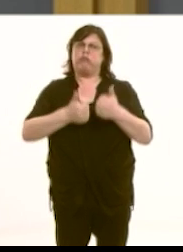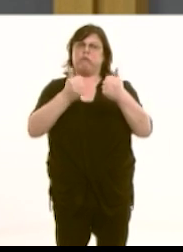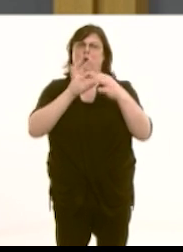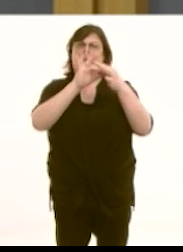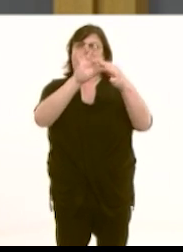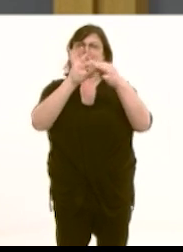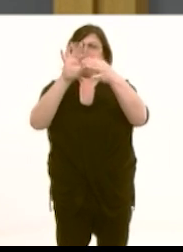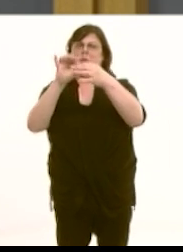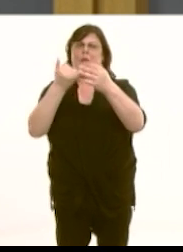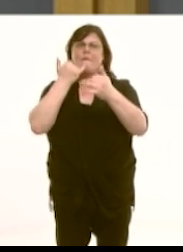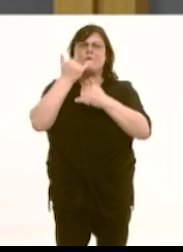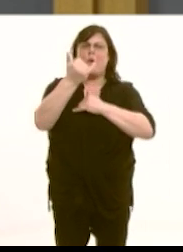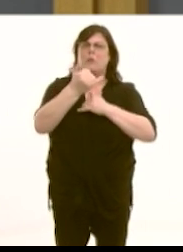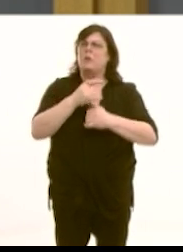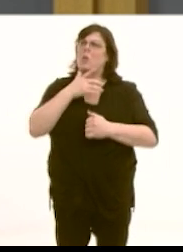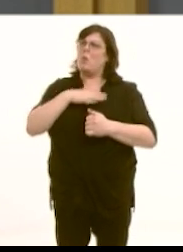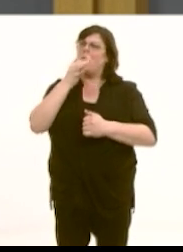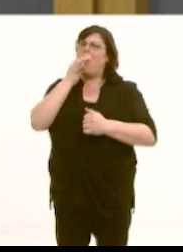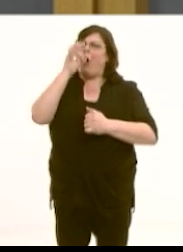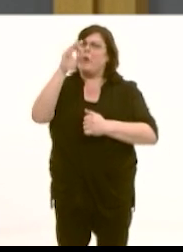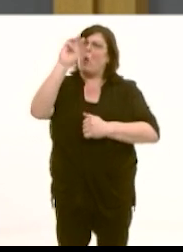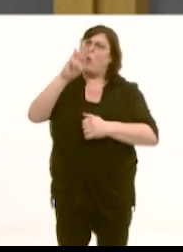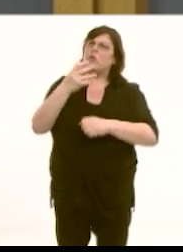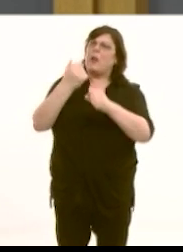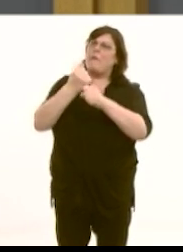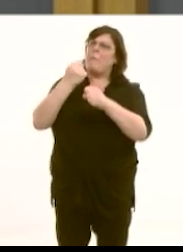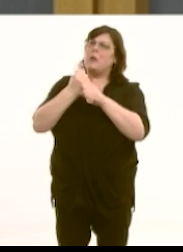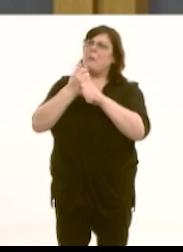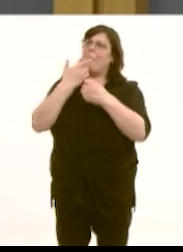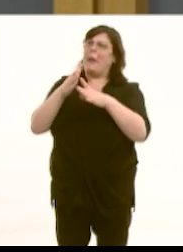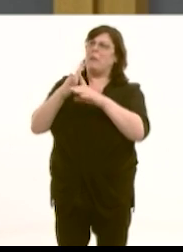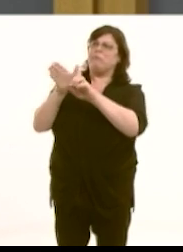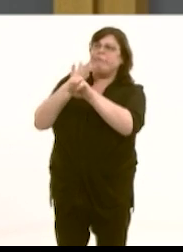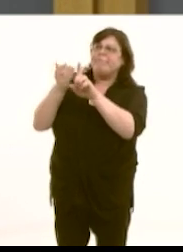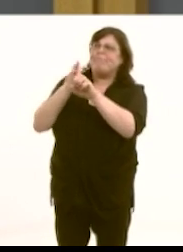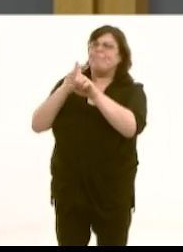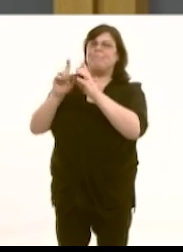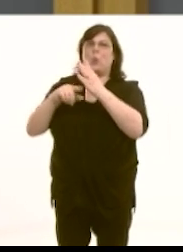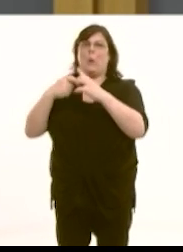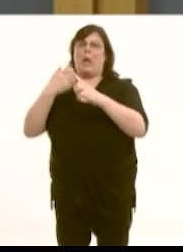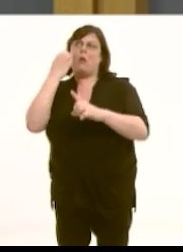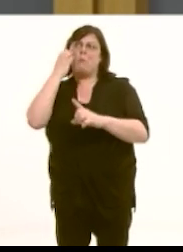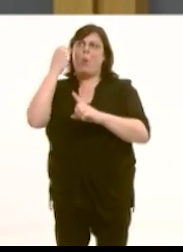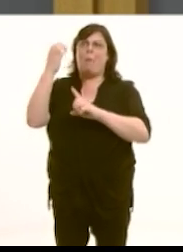Government from encouraging the mobile phone providers to do more to provide enhanced signal